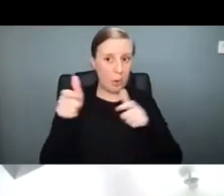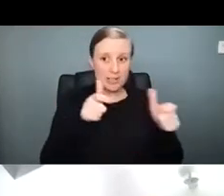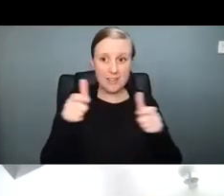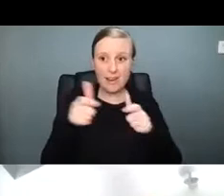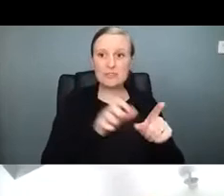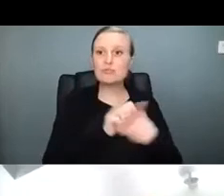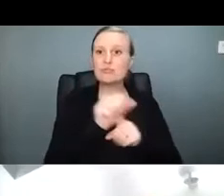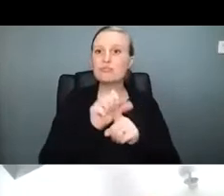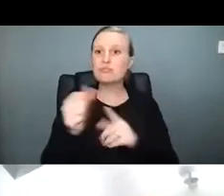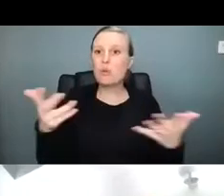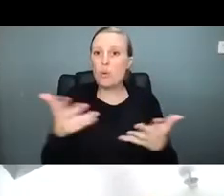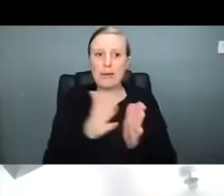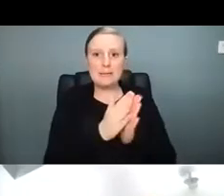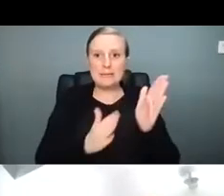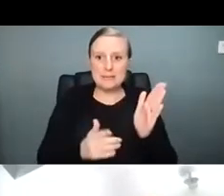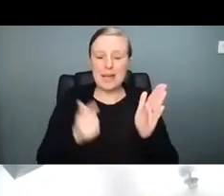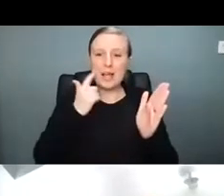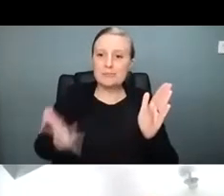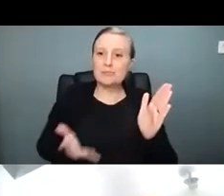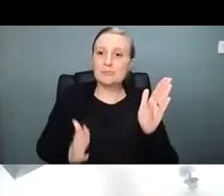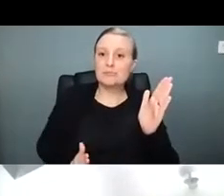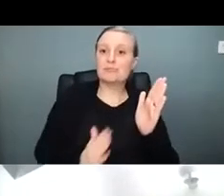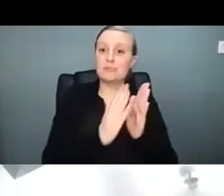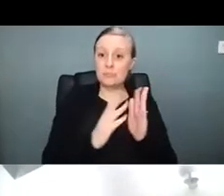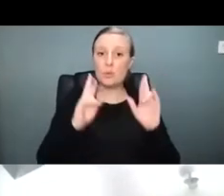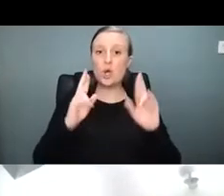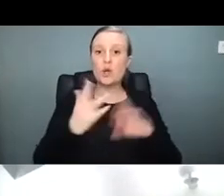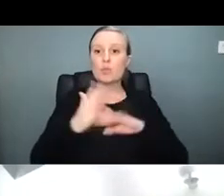the new website and interactive approach will help policymakers, business and community